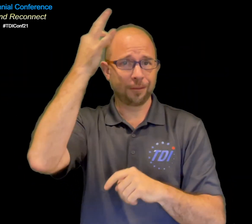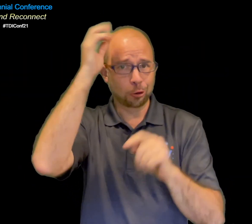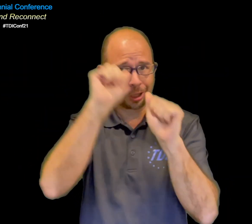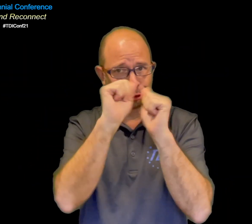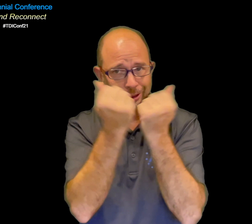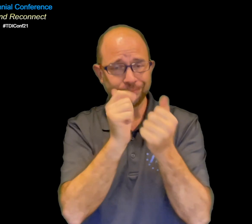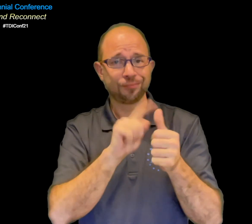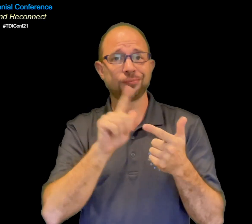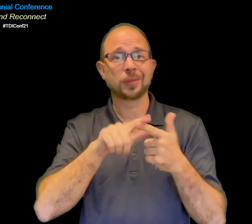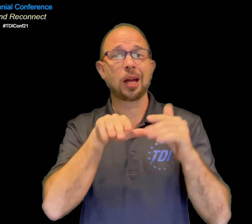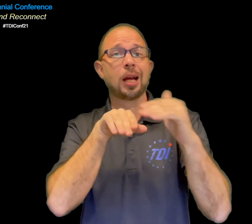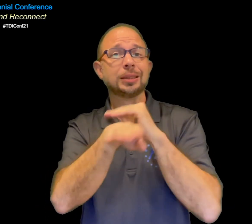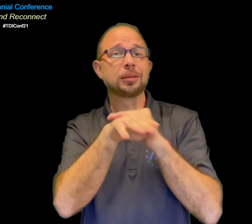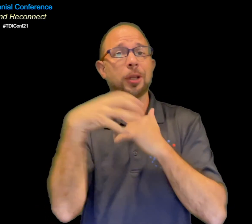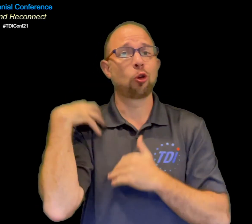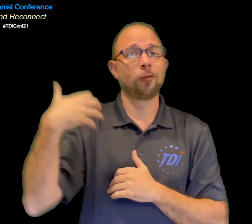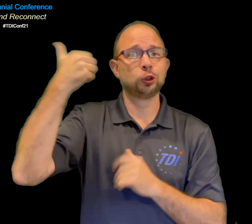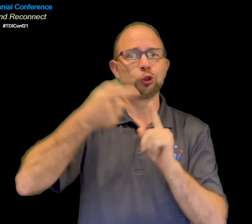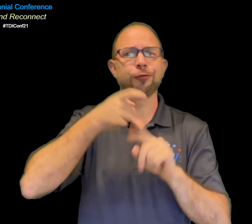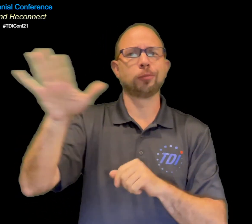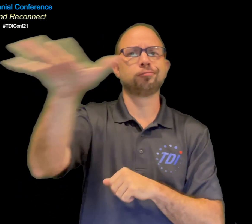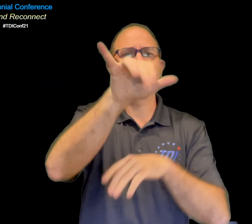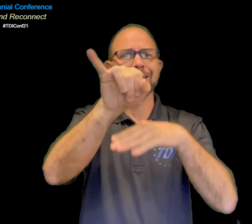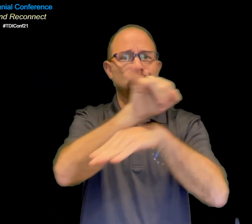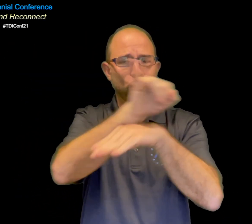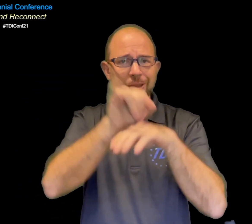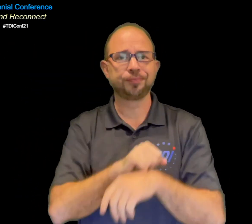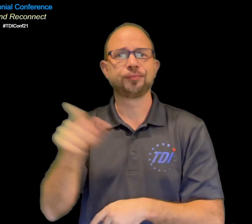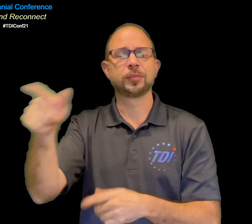federal agencies, accessibility officers from industry,